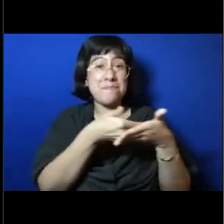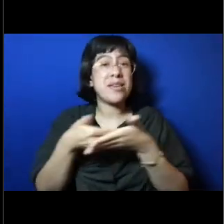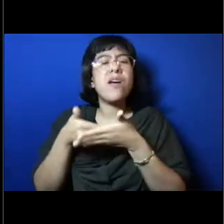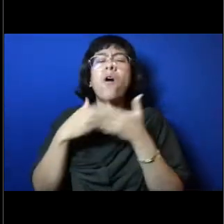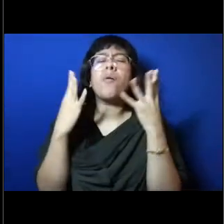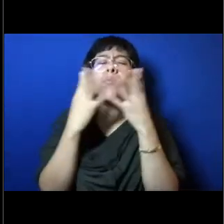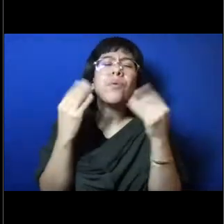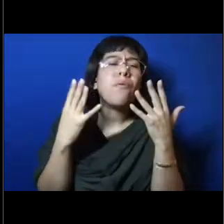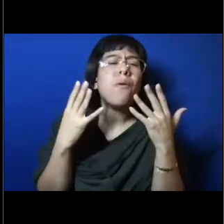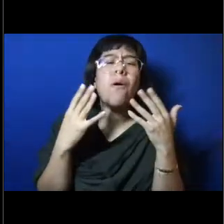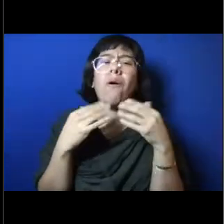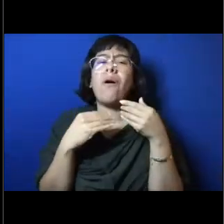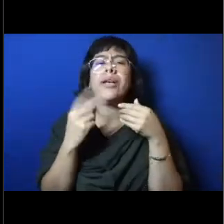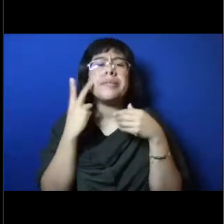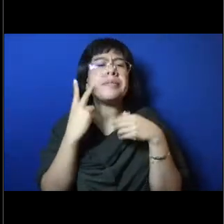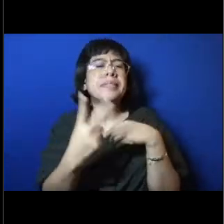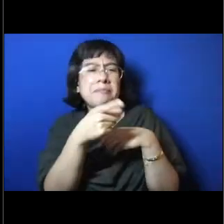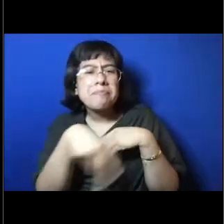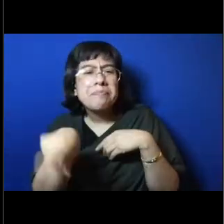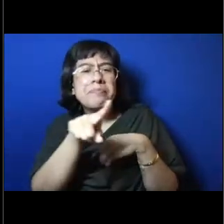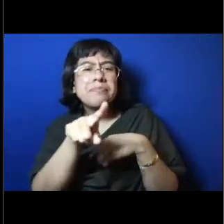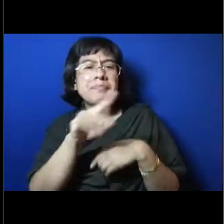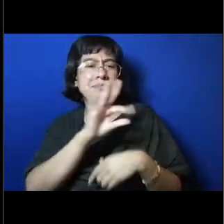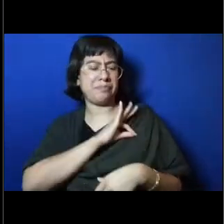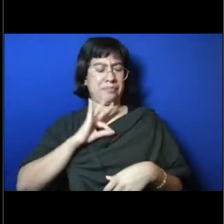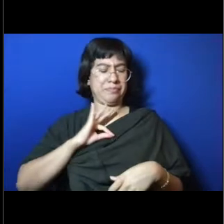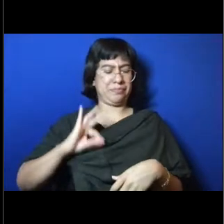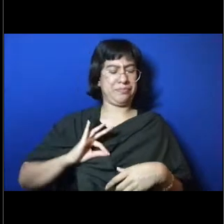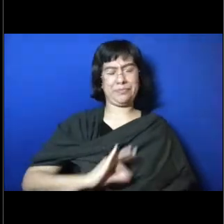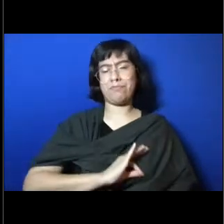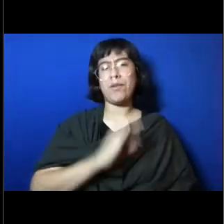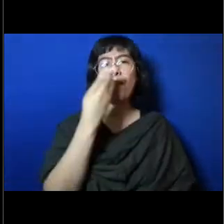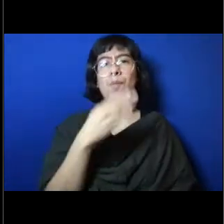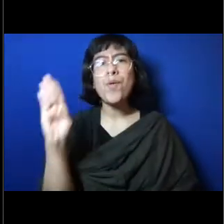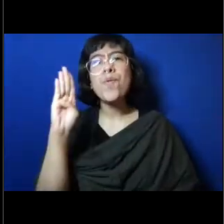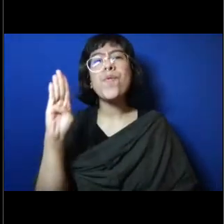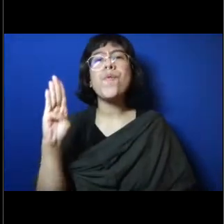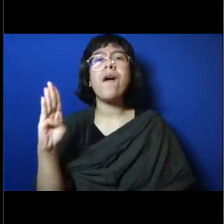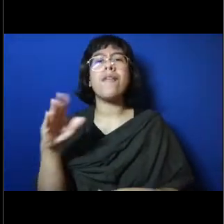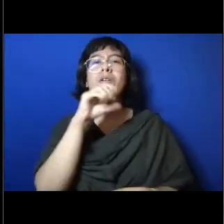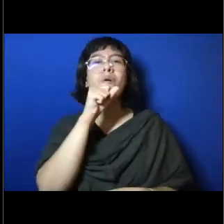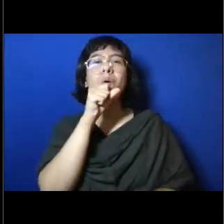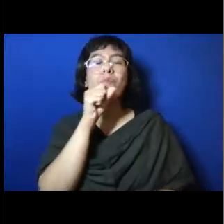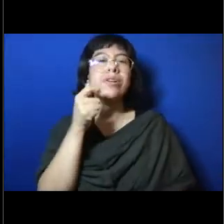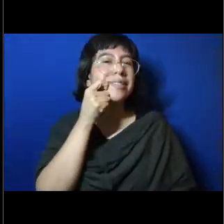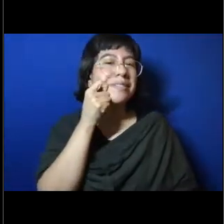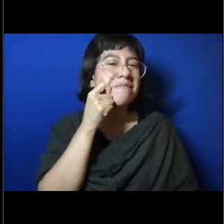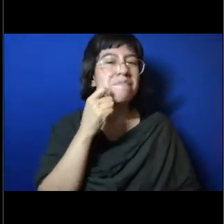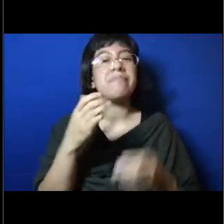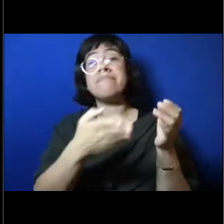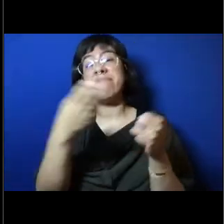with these cobalt blue dots and orange background. And there's some really funny looking guys